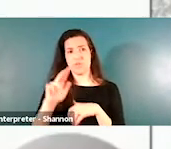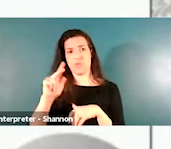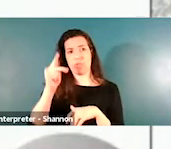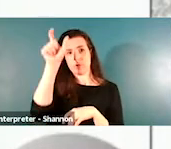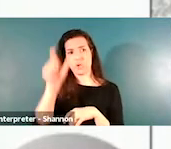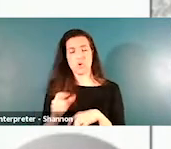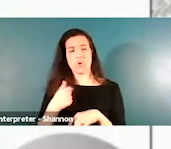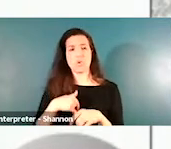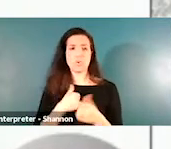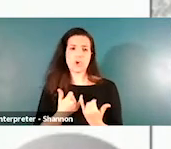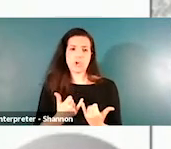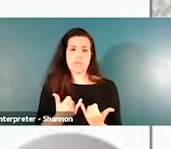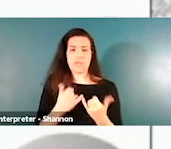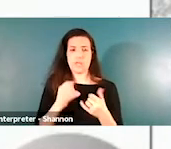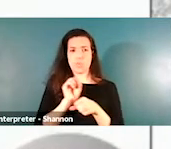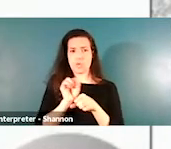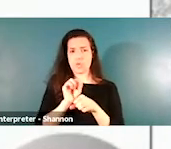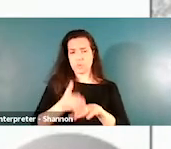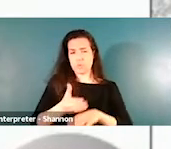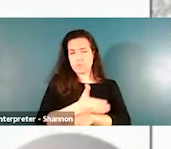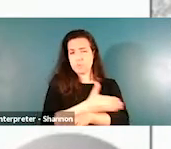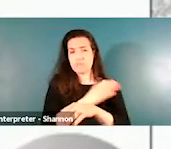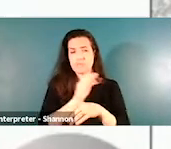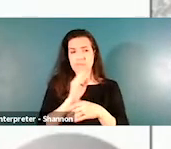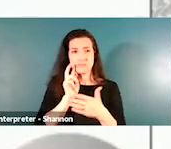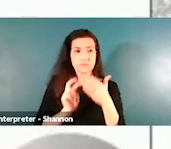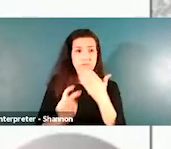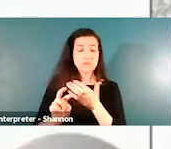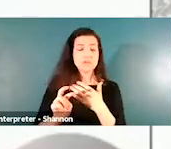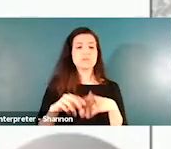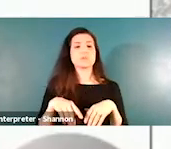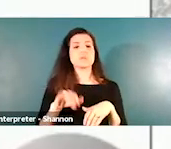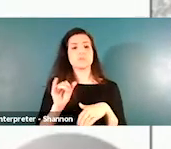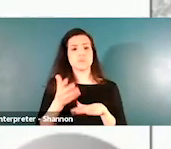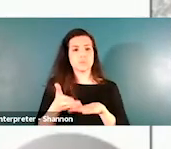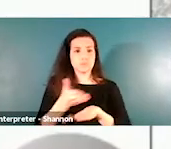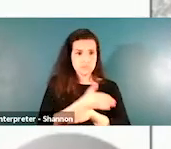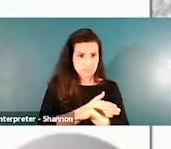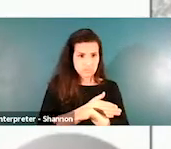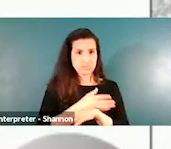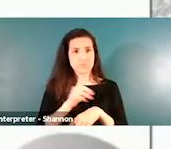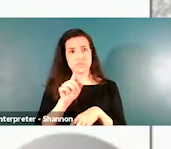both by improving the diversity of our data set and also by using more nuanced loss